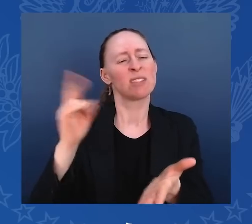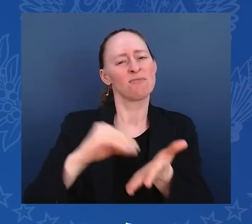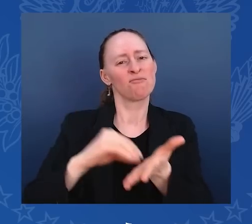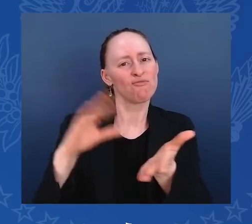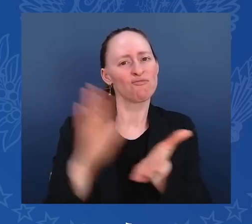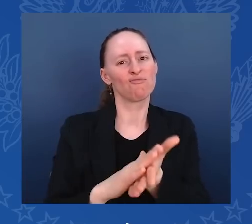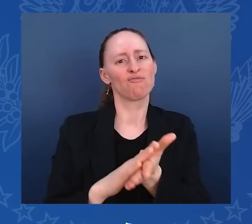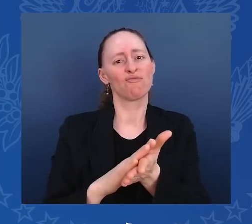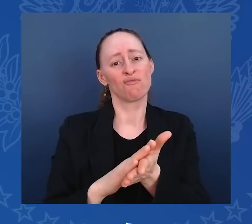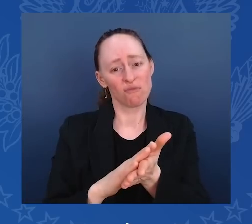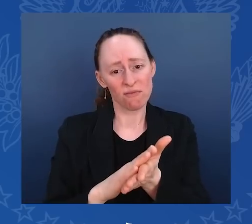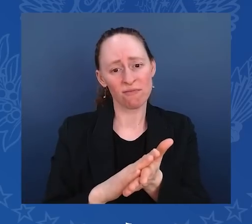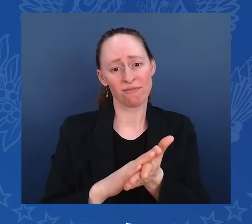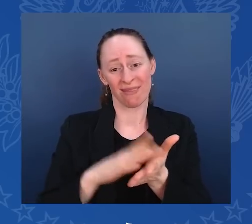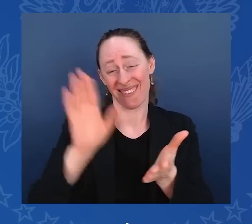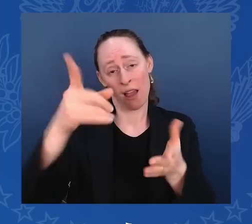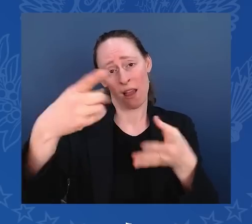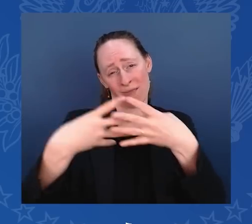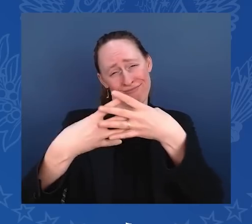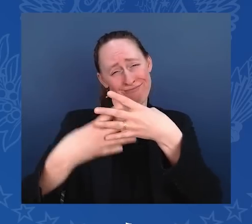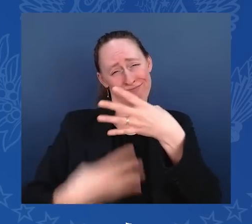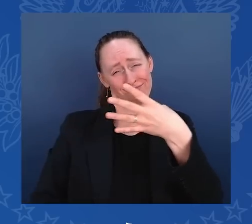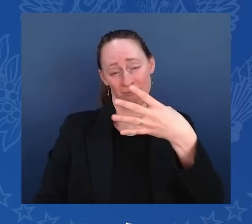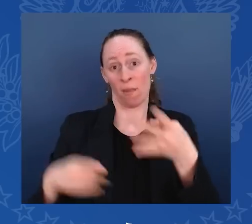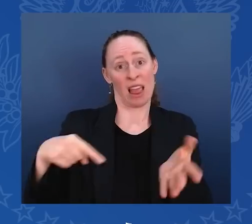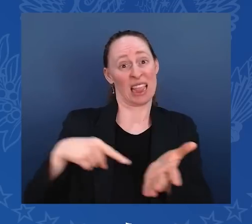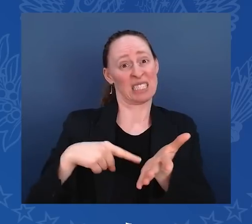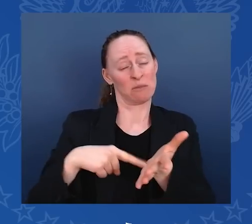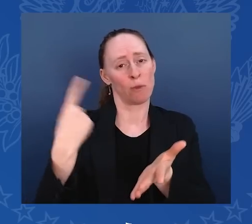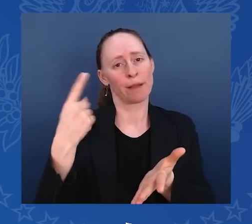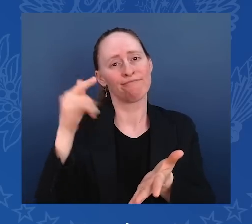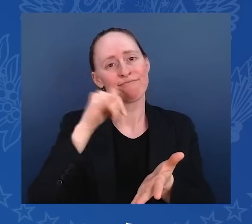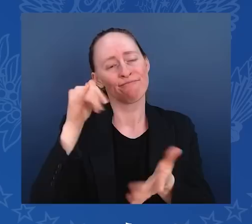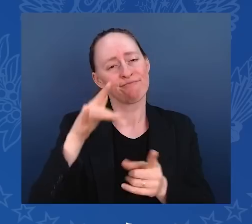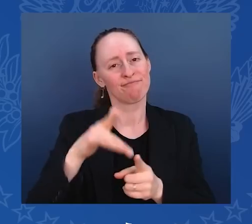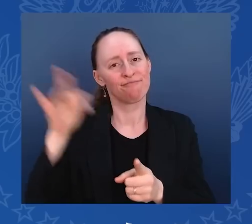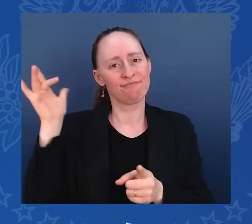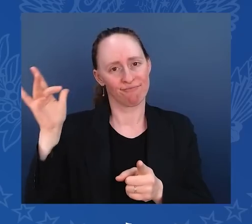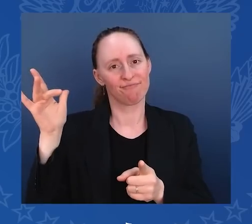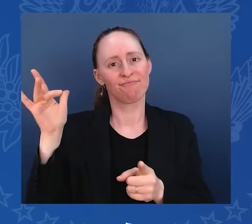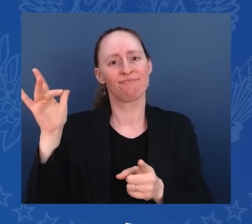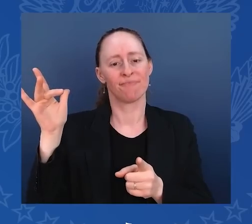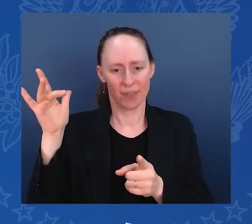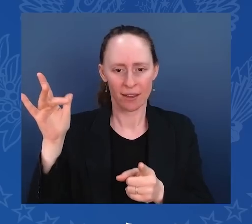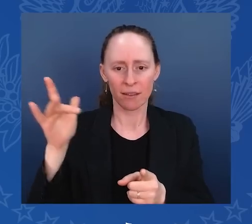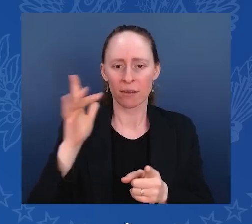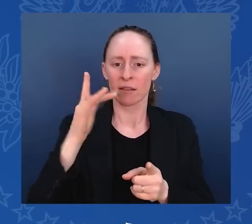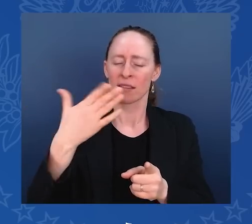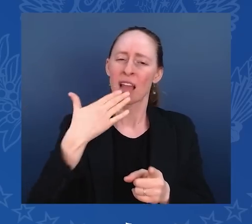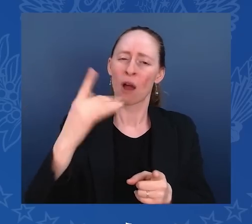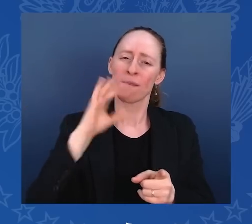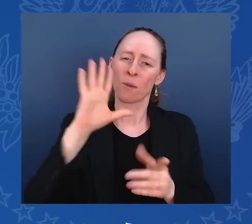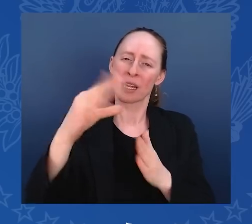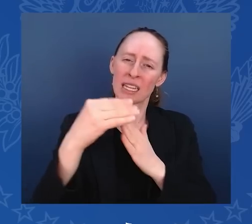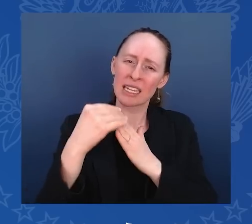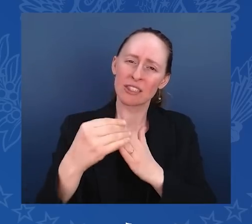So thank you for your leadership all these many years. Let us welcome our great president, Joe Biden.